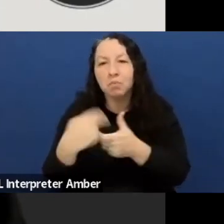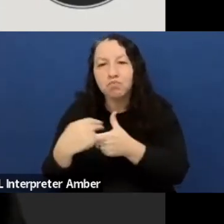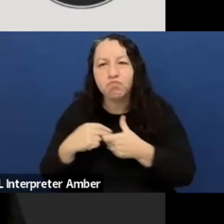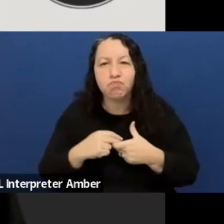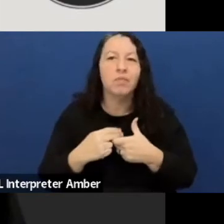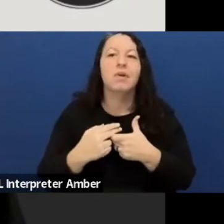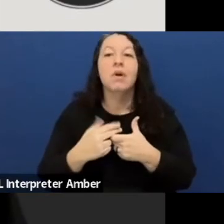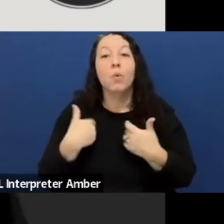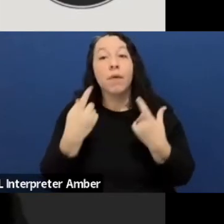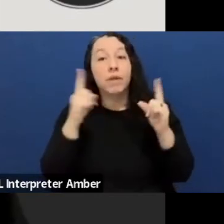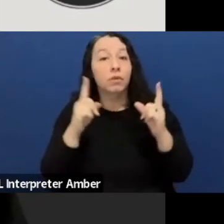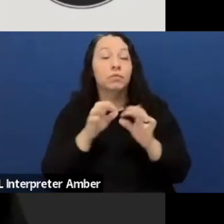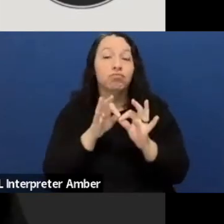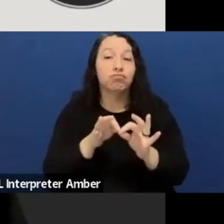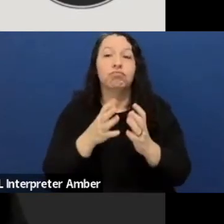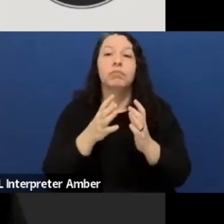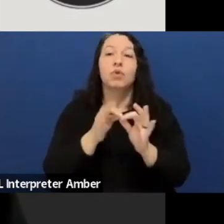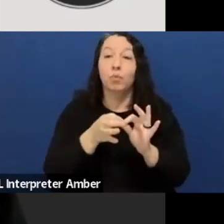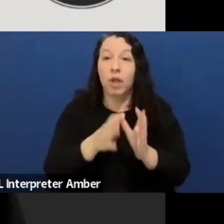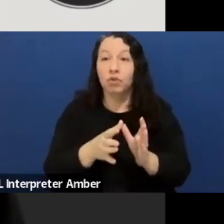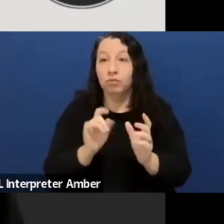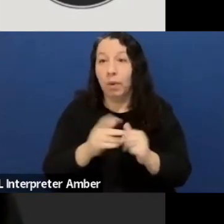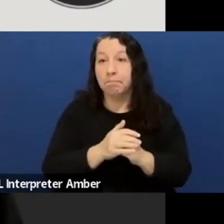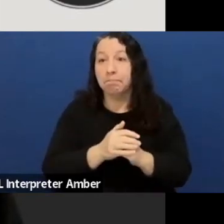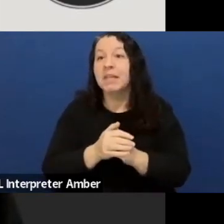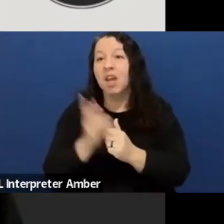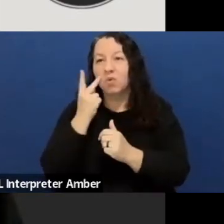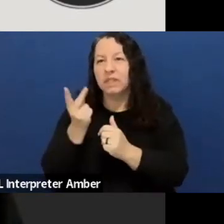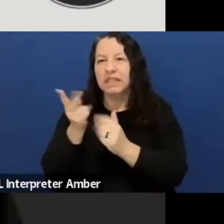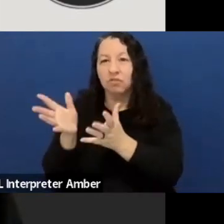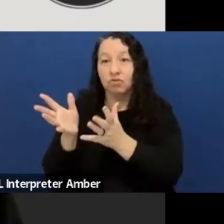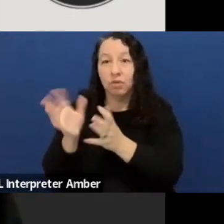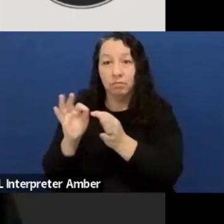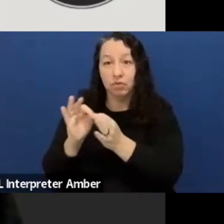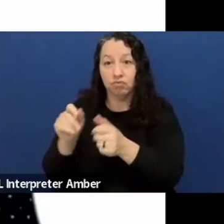others to join us and we also have announcements about interpretation and also in the chat